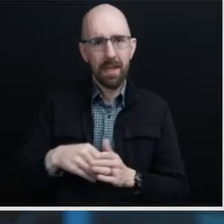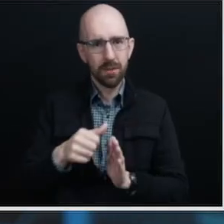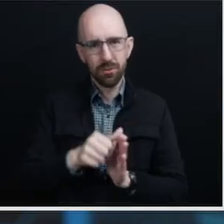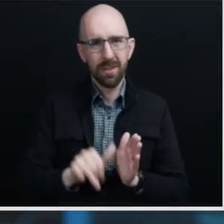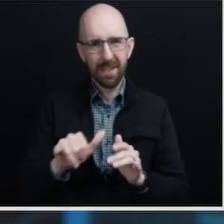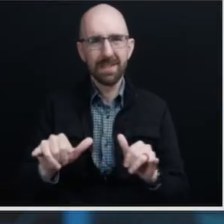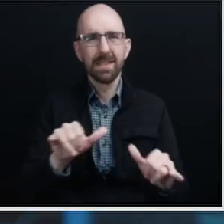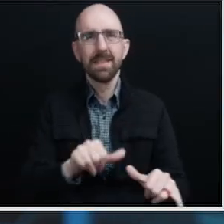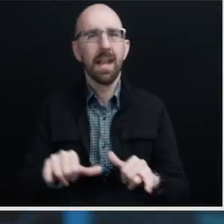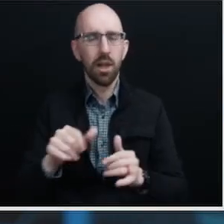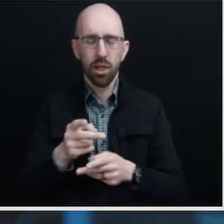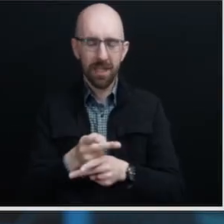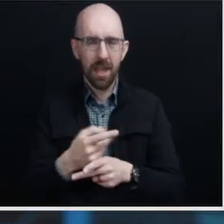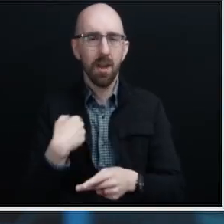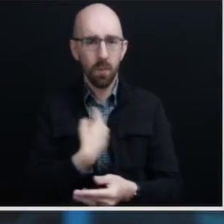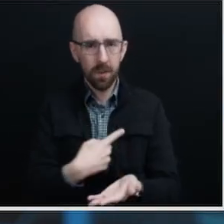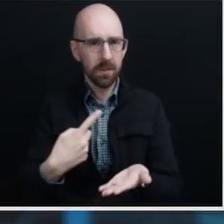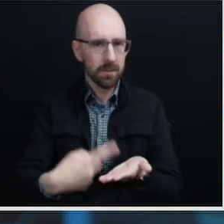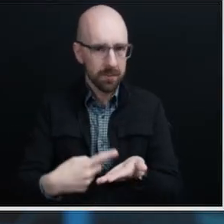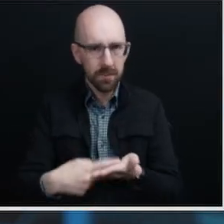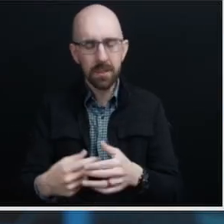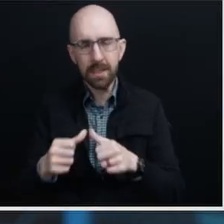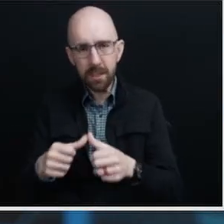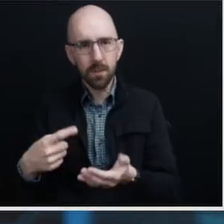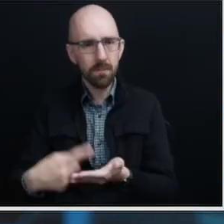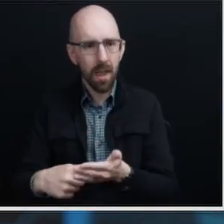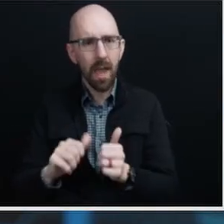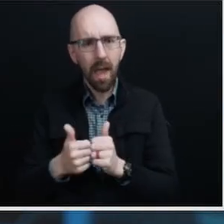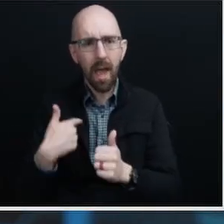as much as we've talked and and continue to talk about how can we do less lymph node surgery,